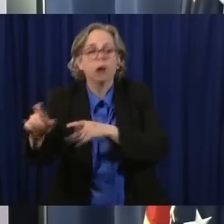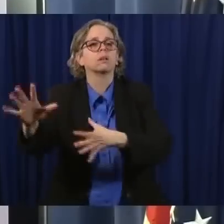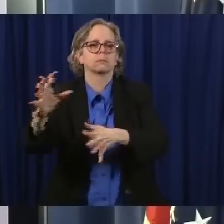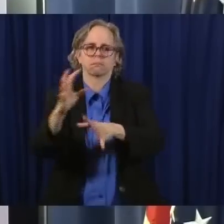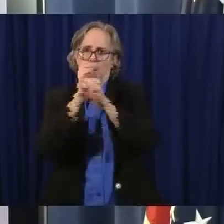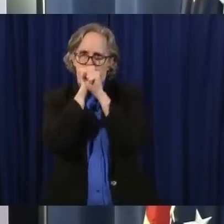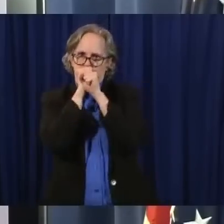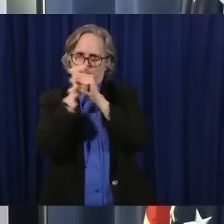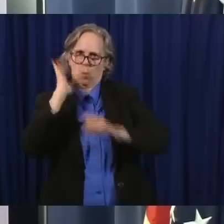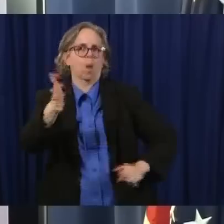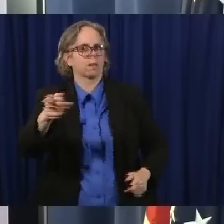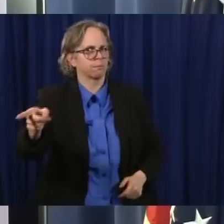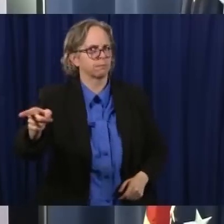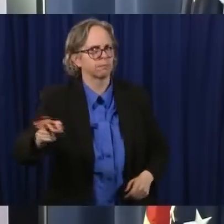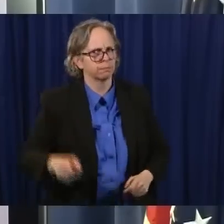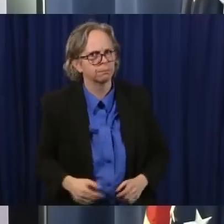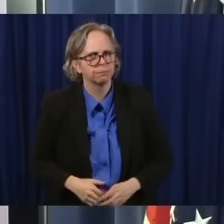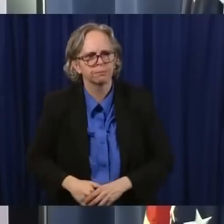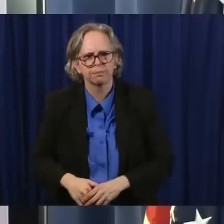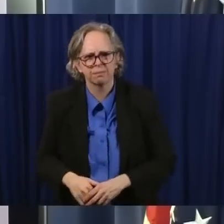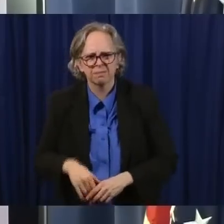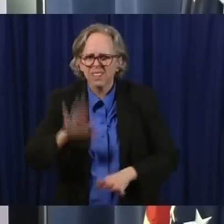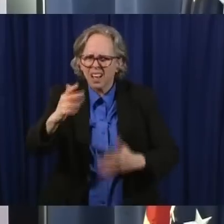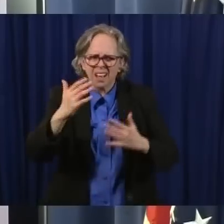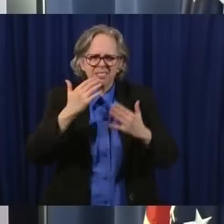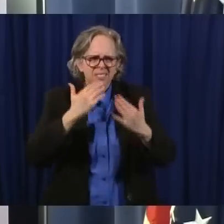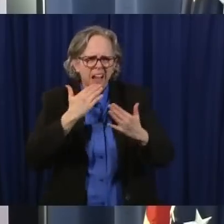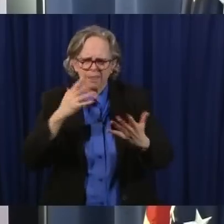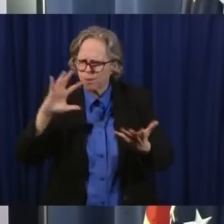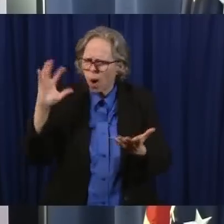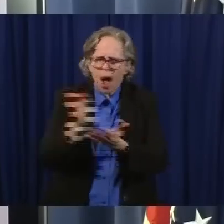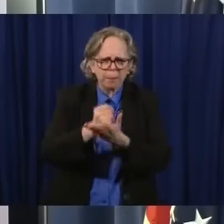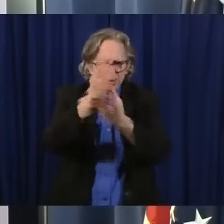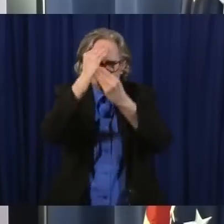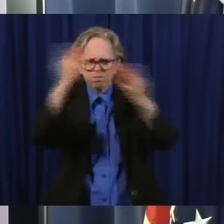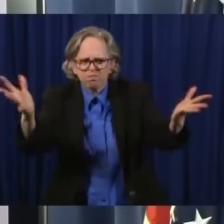FROM THIS PANDEMIC. AND ALL CALLS ARE CONFIDENTIAL.